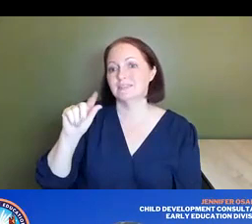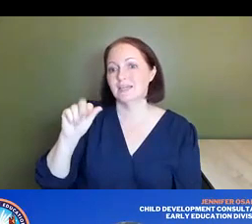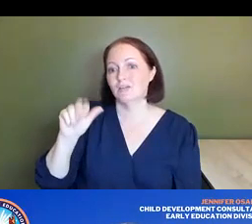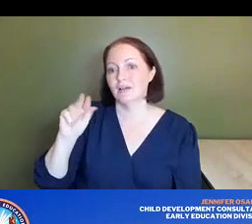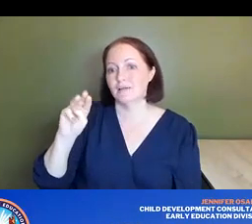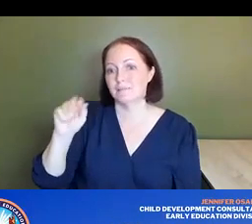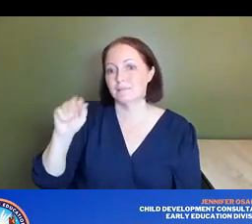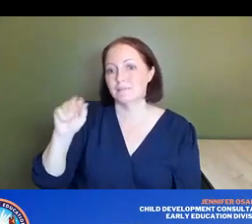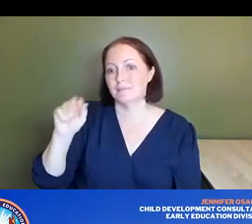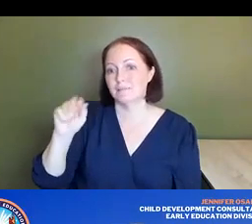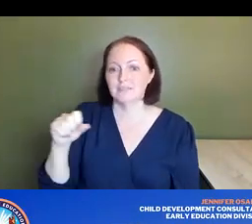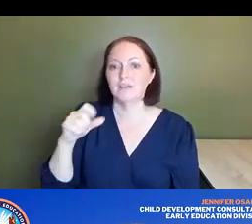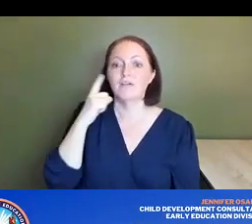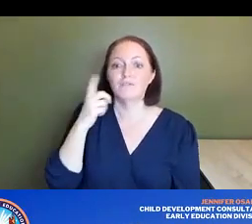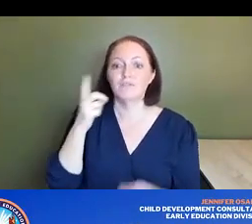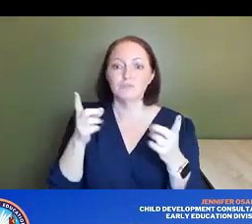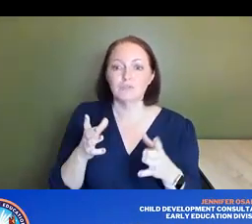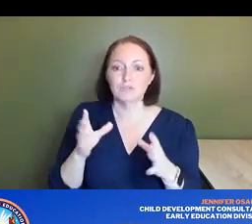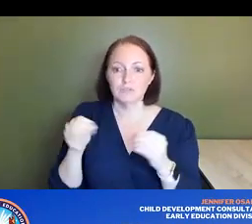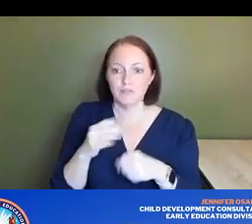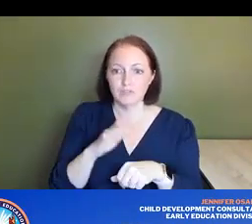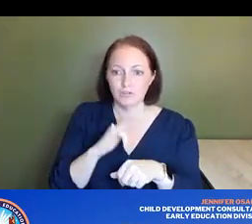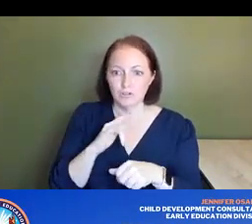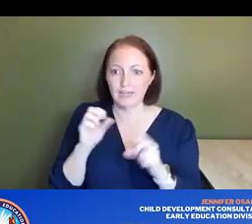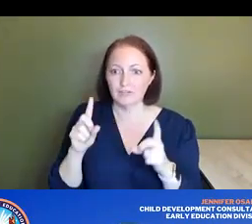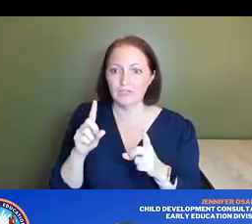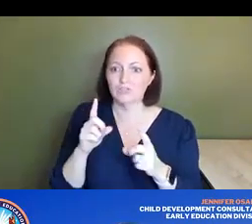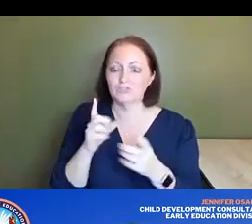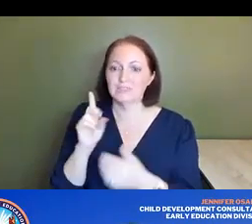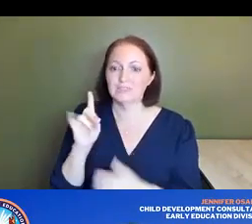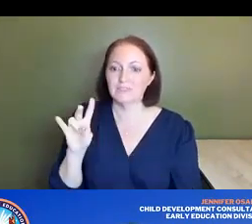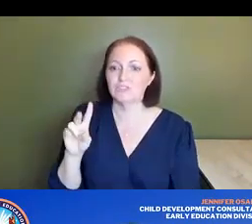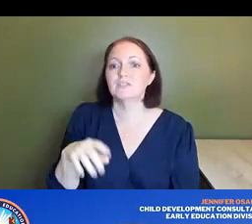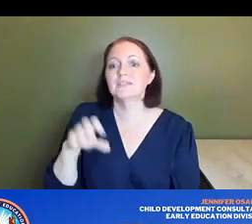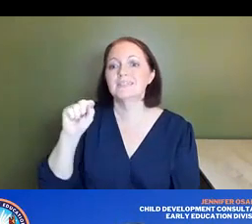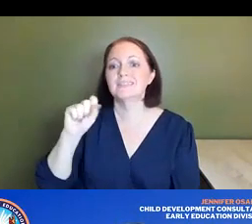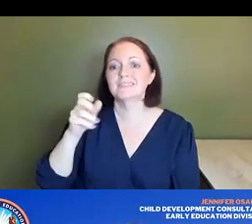From the Director's Office at the Early Education Division we have Stephen Propheter Brianne